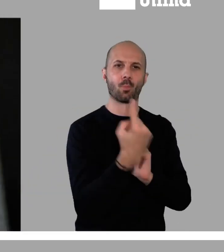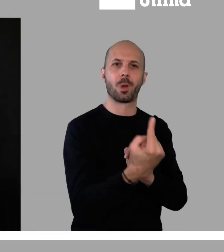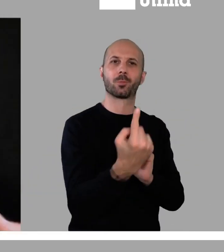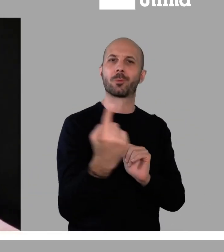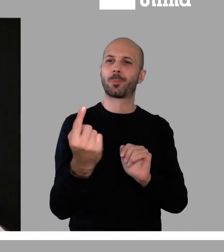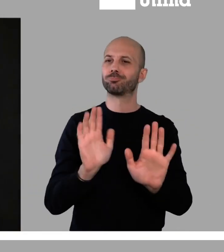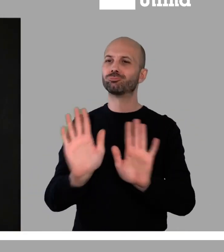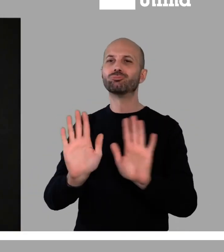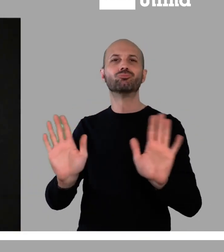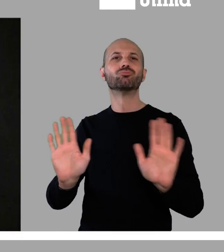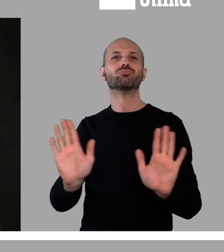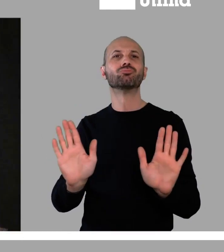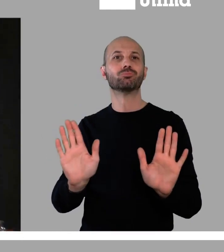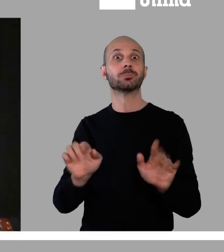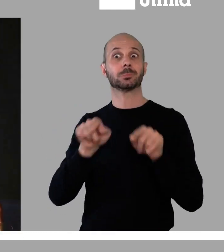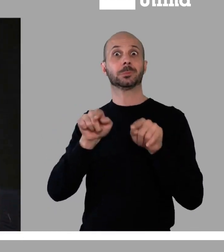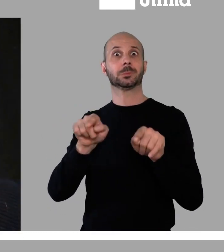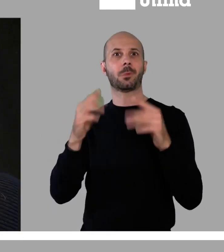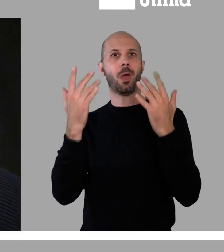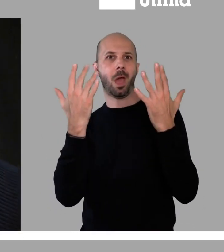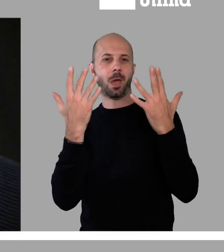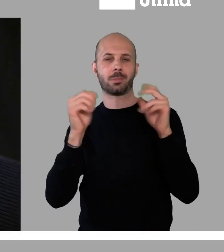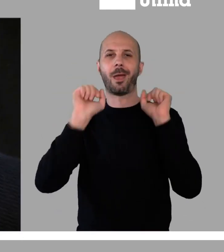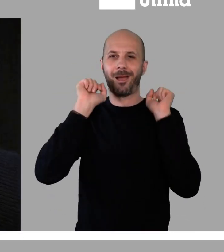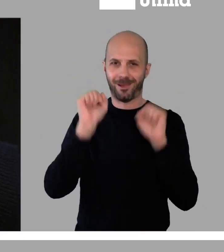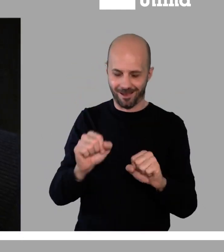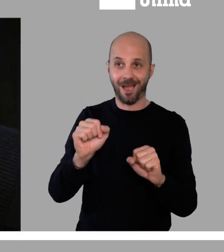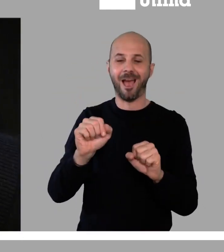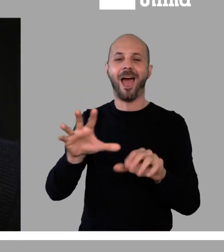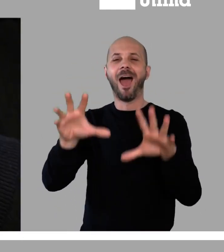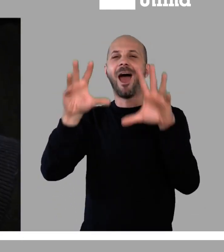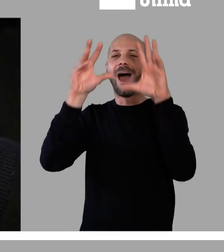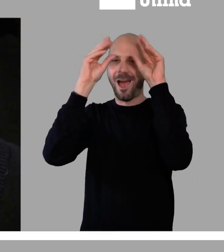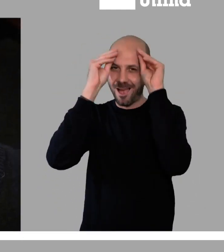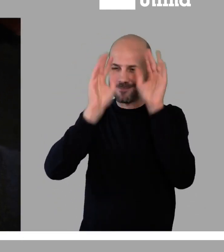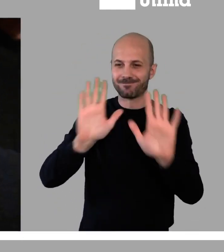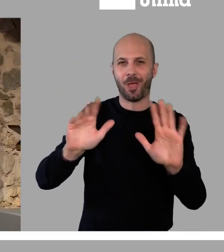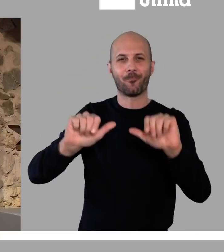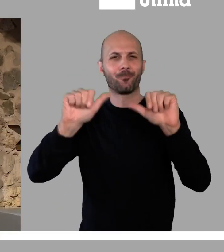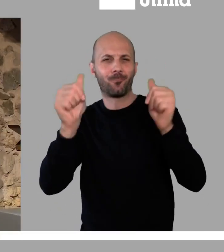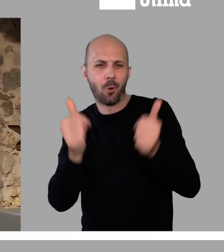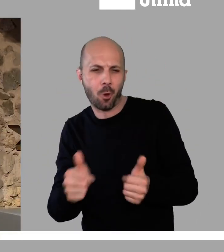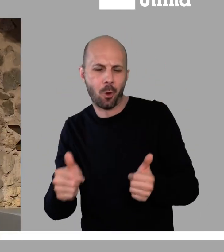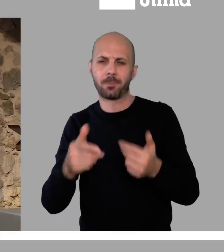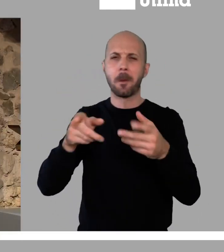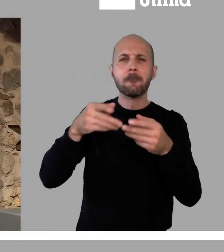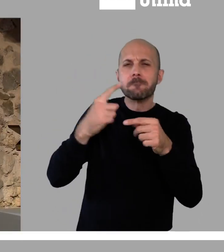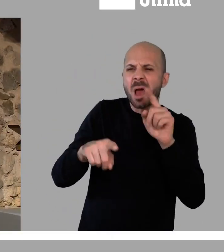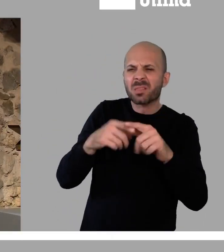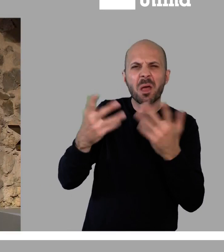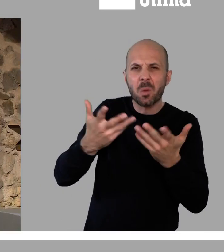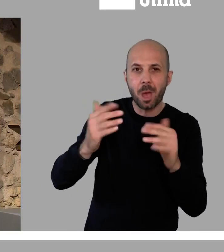and these more farrowed areas which are rough instead. These are some peculiarities